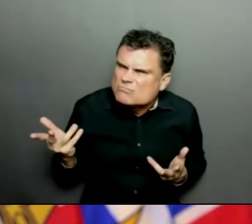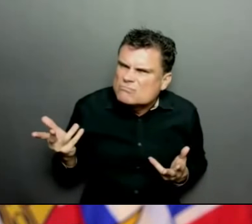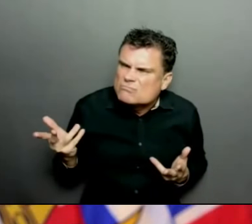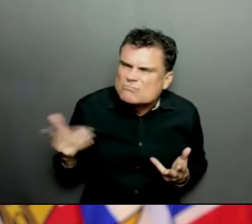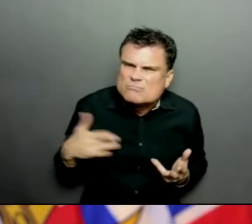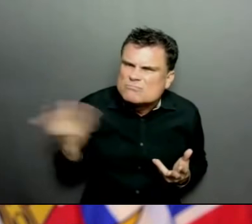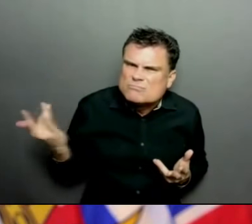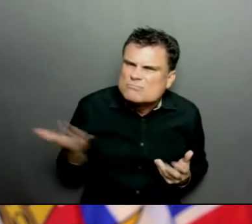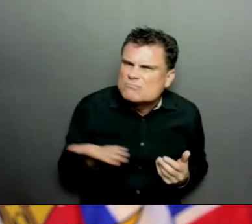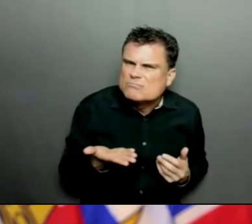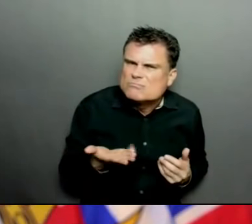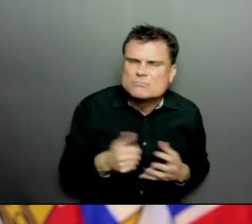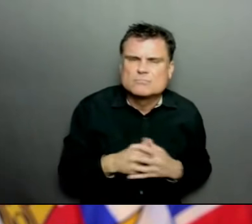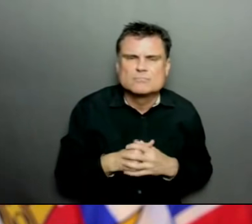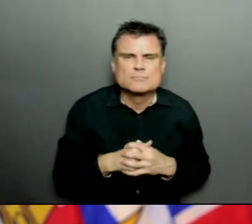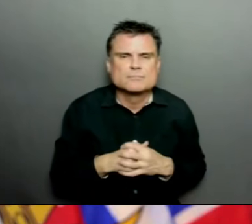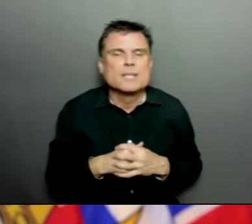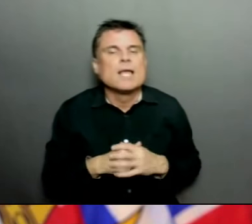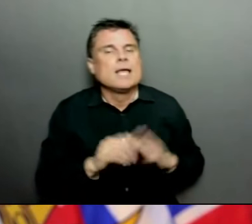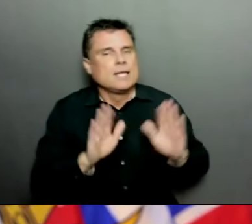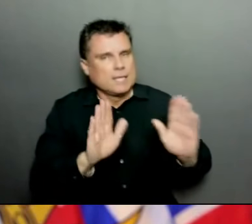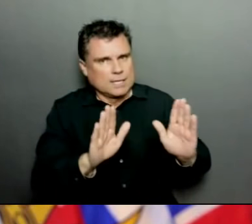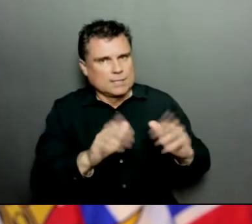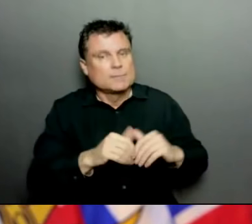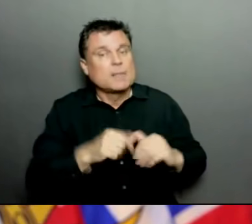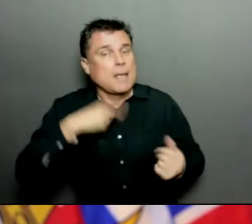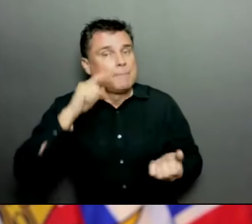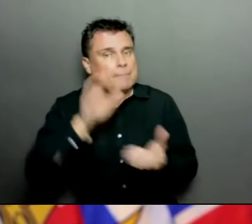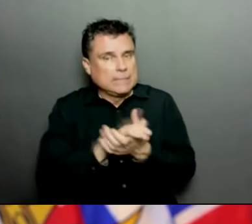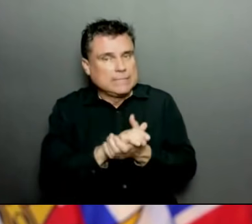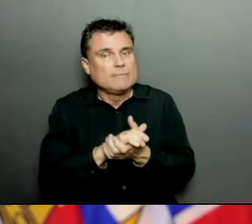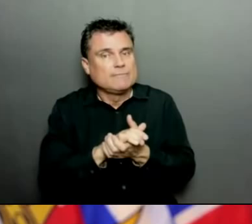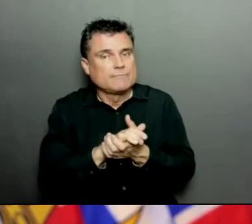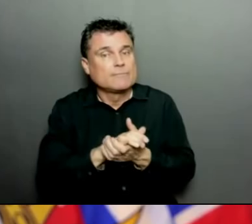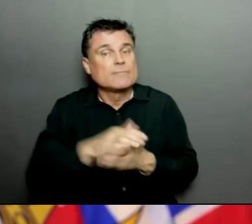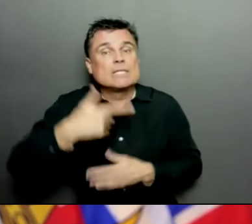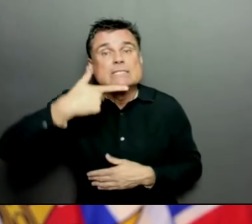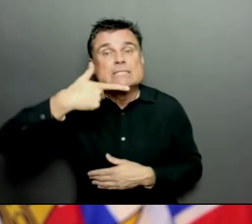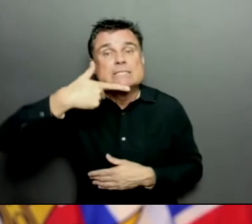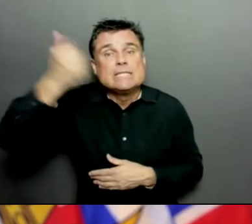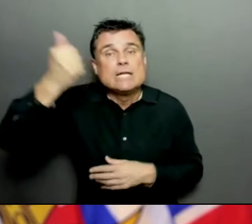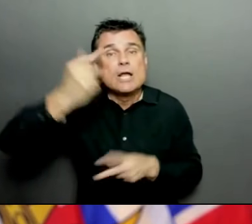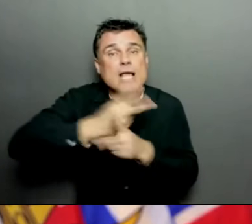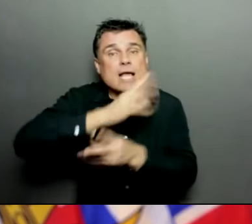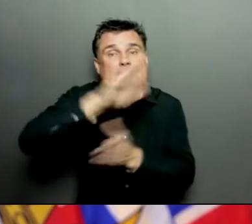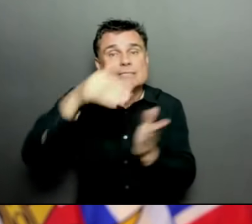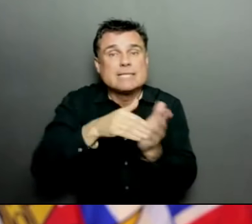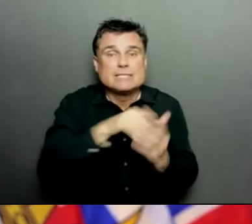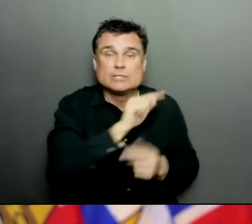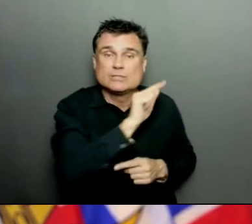have long-term care residents and staff protected well before March. But again, as you say, it depends on how much